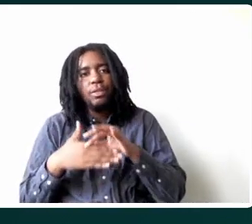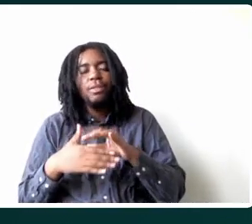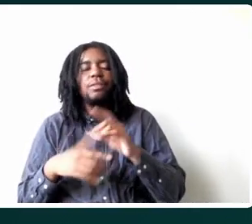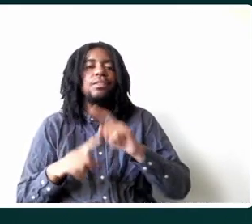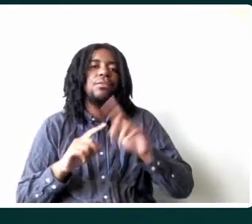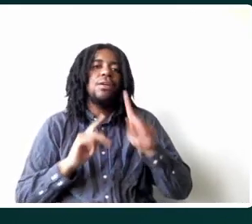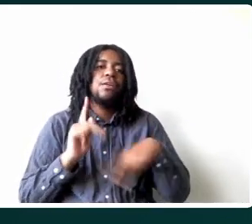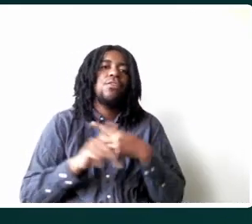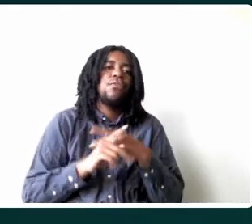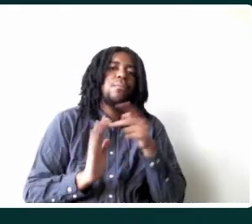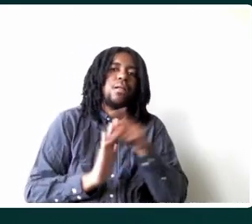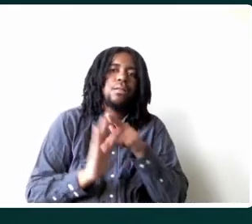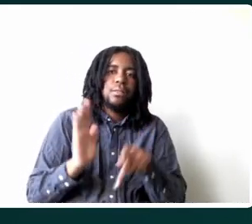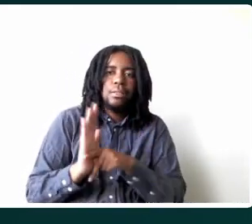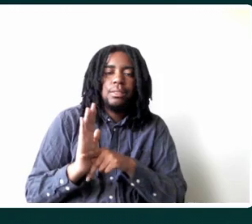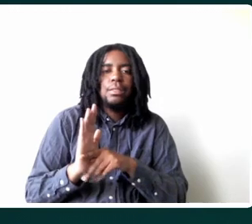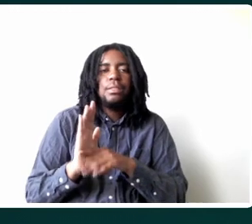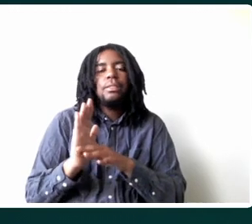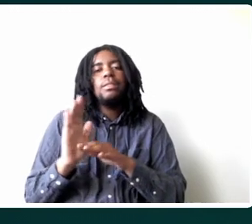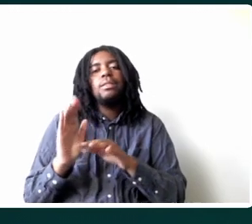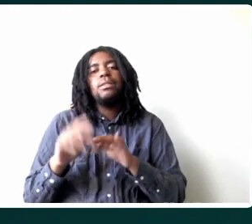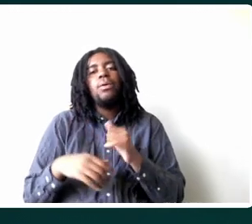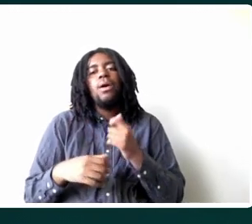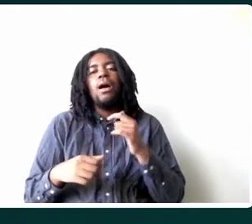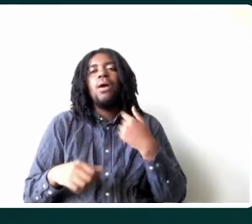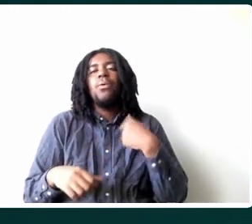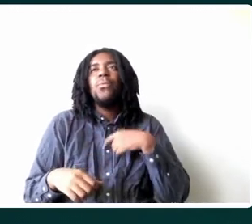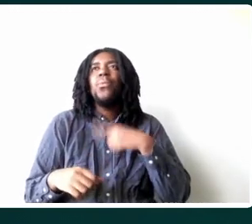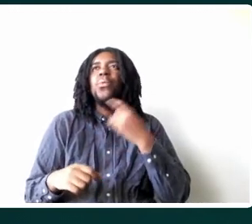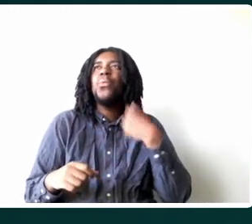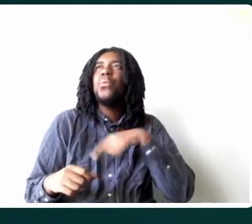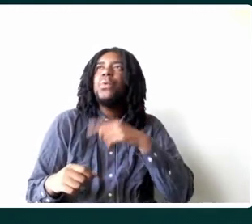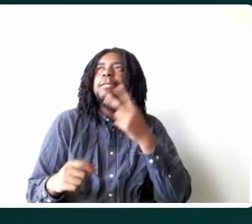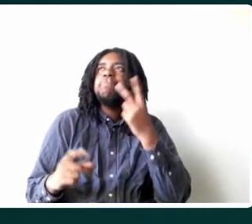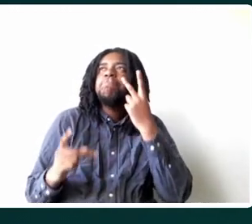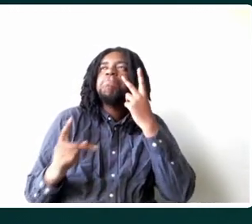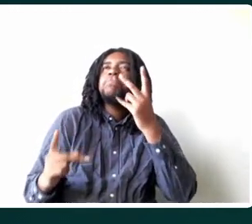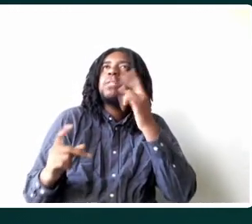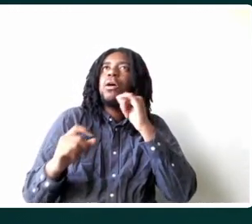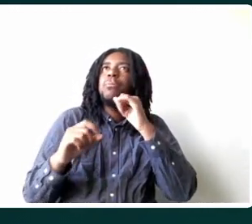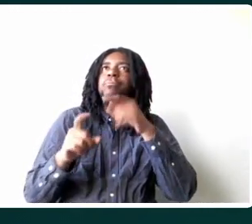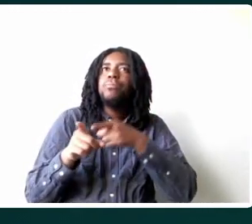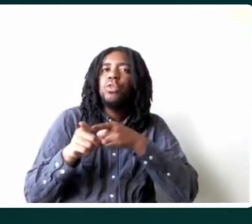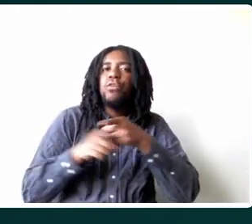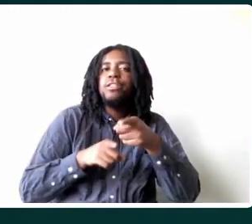what do we believe our profession can do to help build that just world that we dream of.